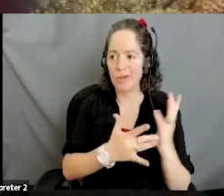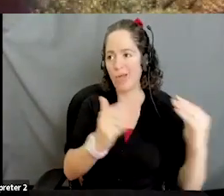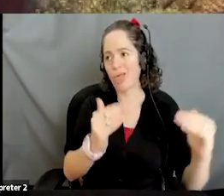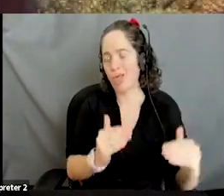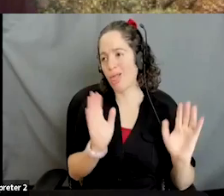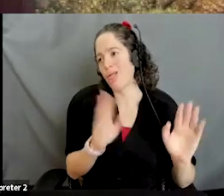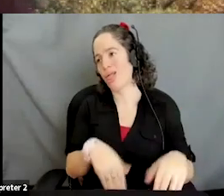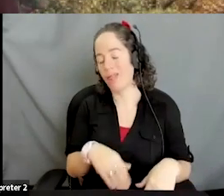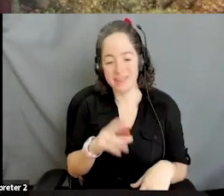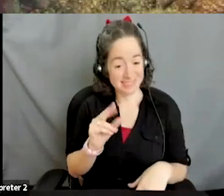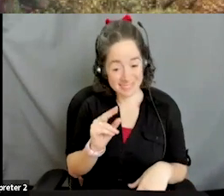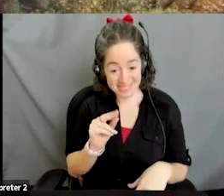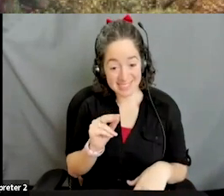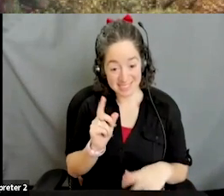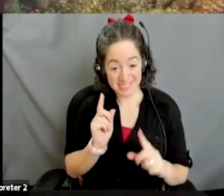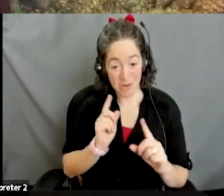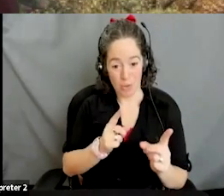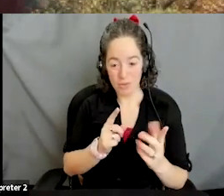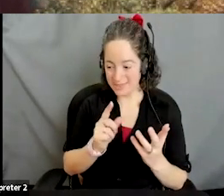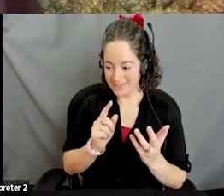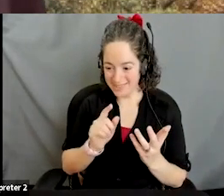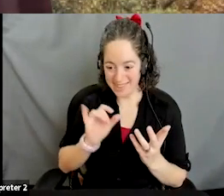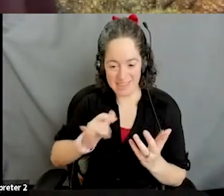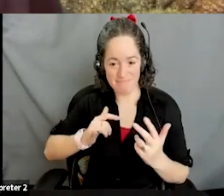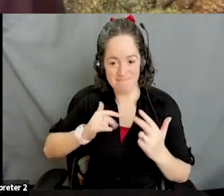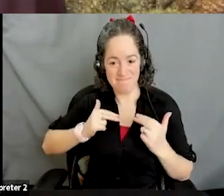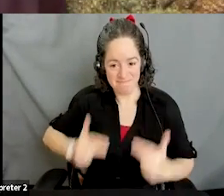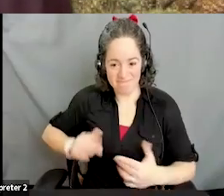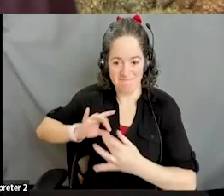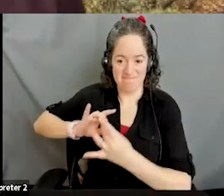something about it. That was a very strong motivator for me and a very strong motivator for us.